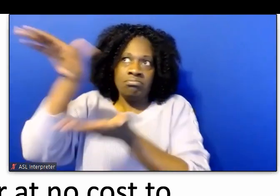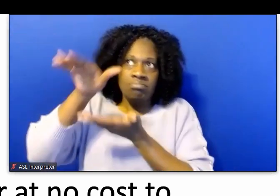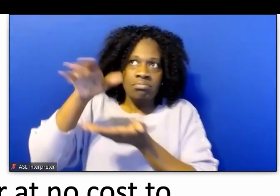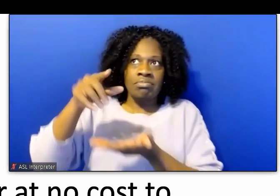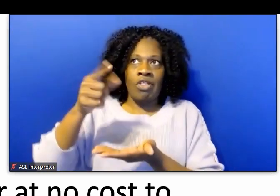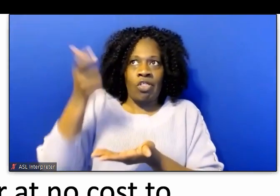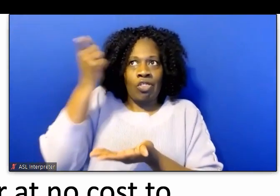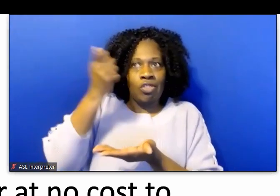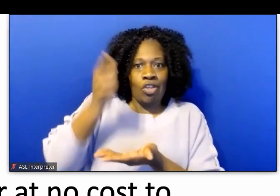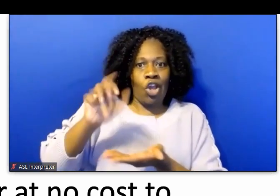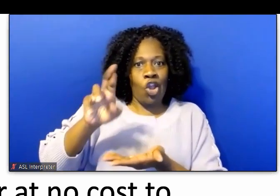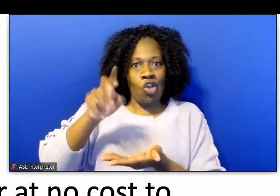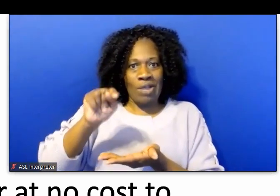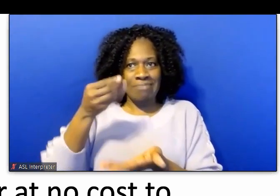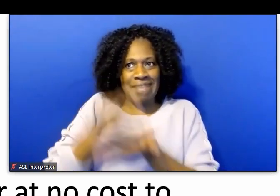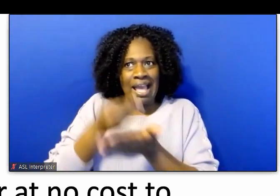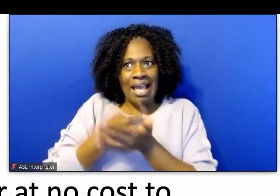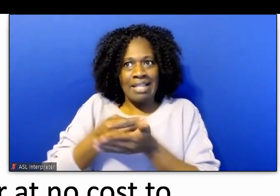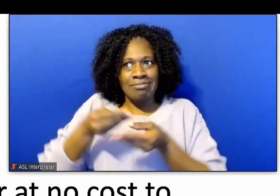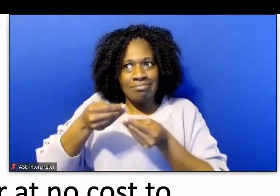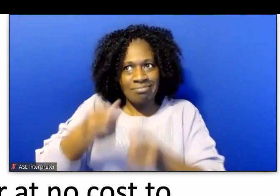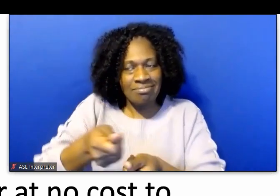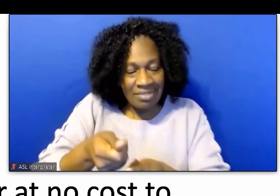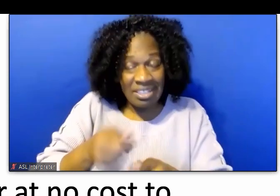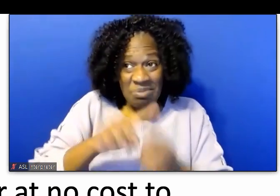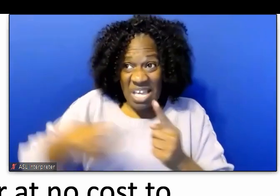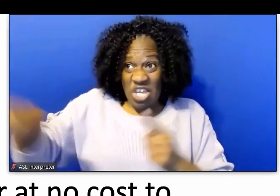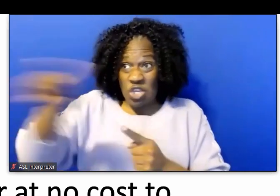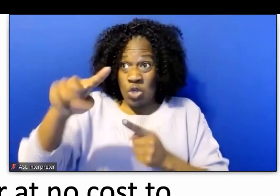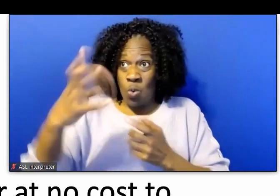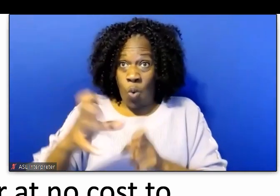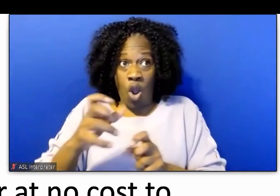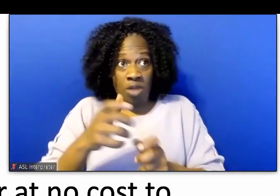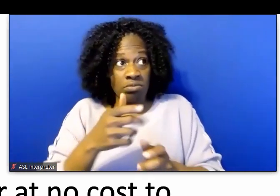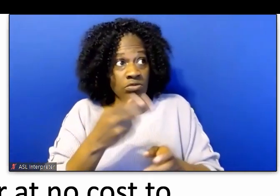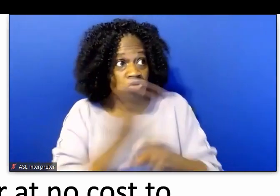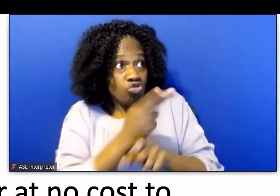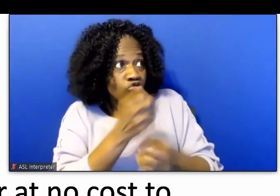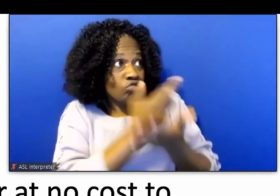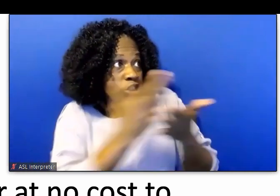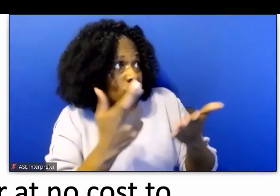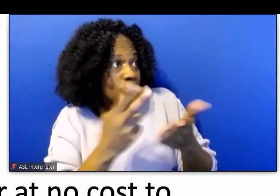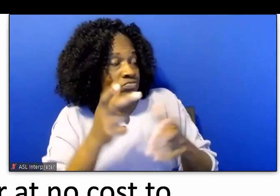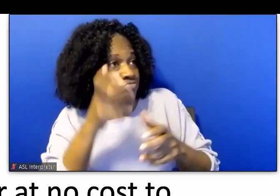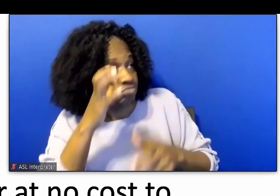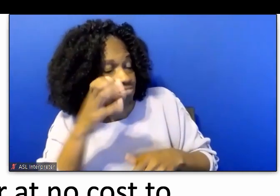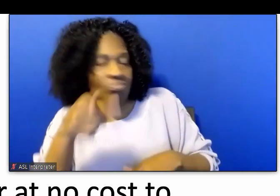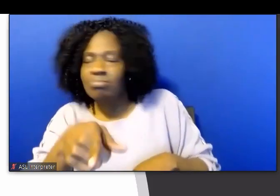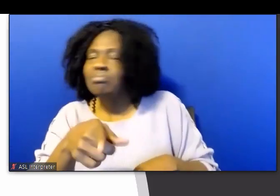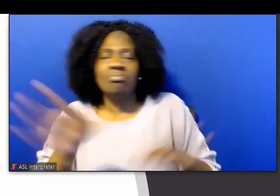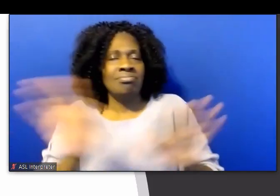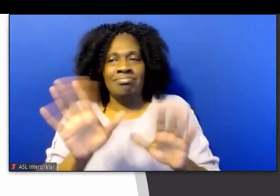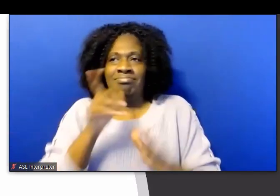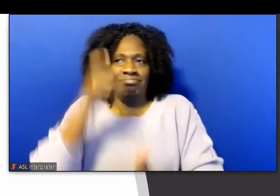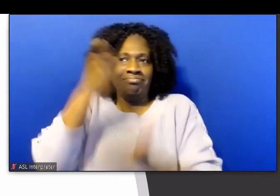so this is provided at no cost to folks that are getting the webinar. Thank you. Slide.